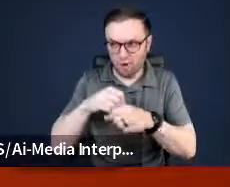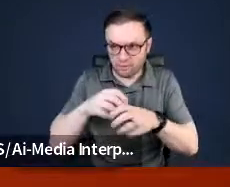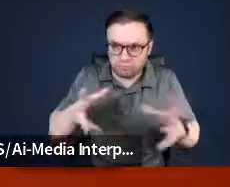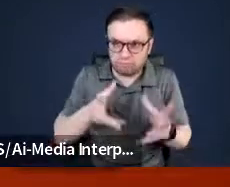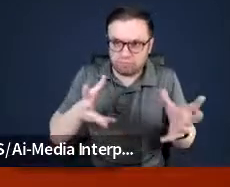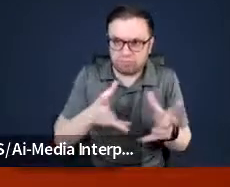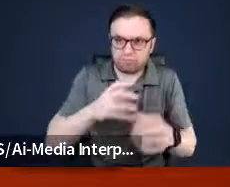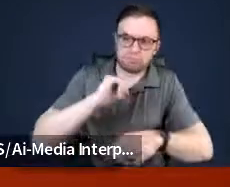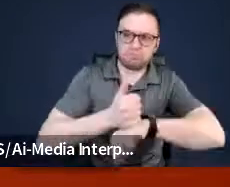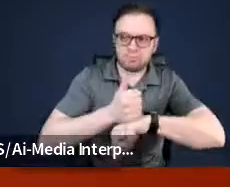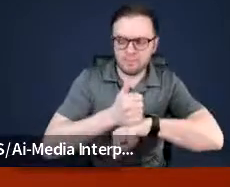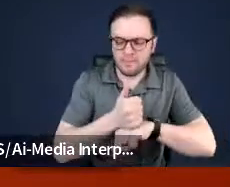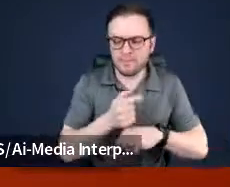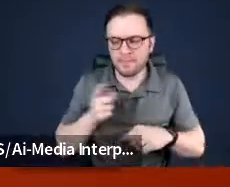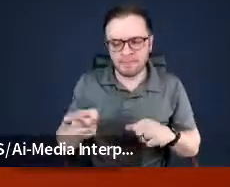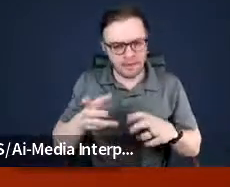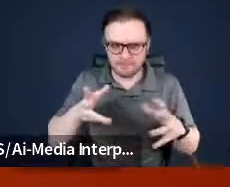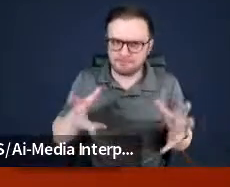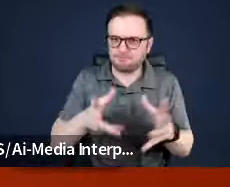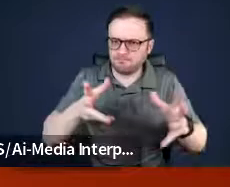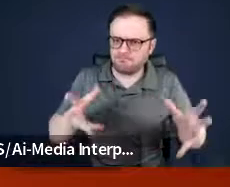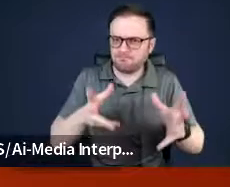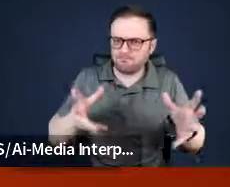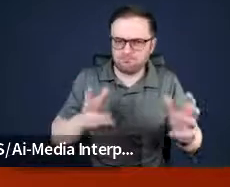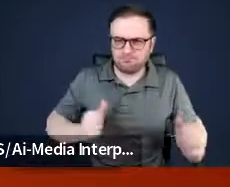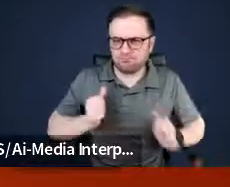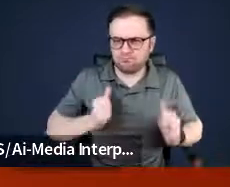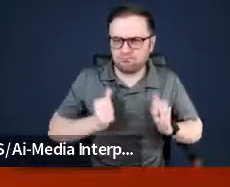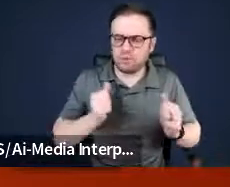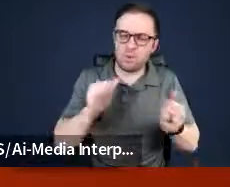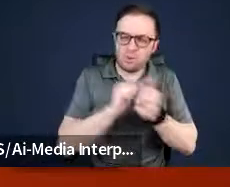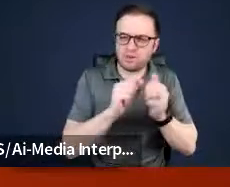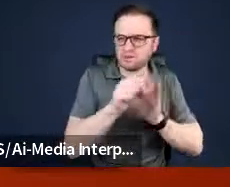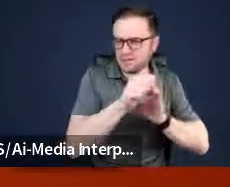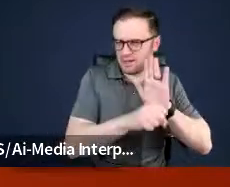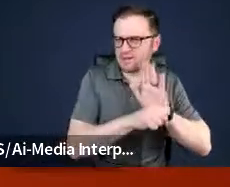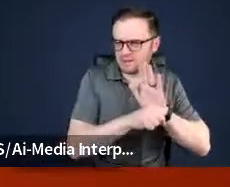they were definitely key and instrumental in this, they pushed this forward